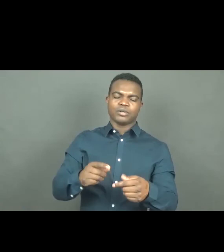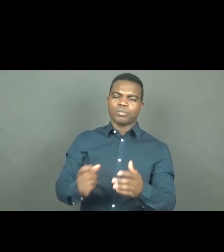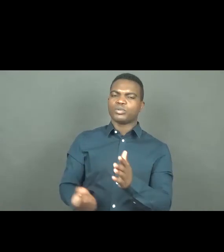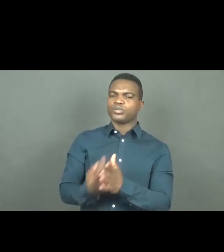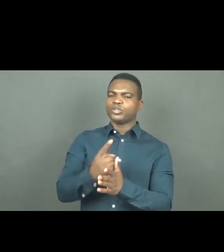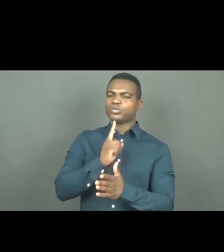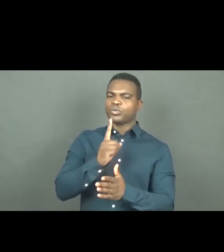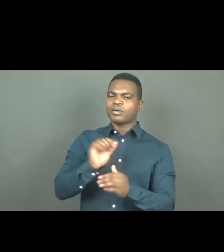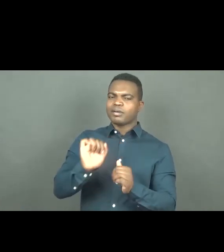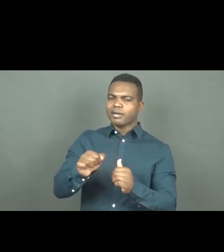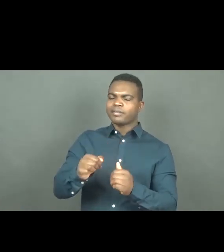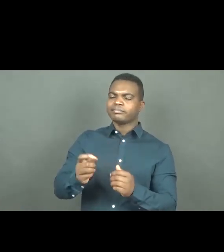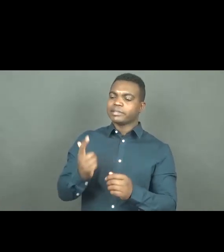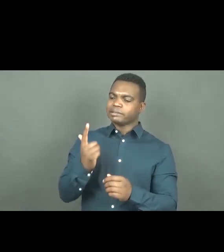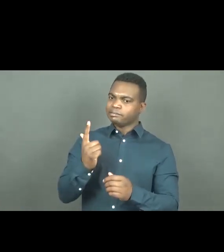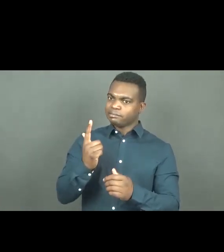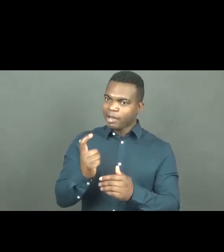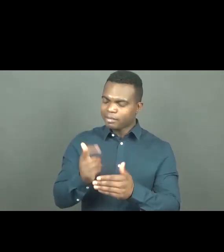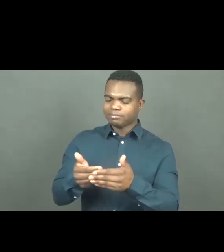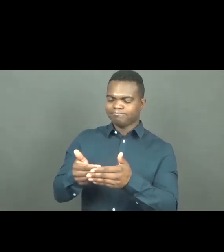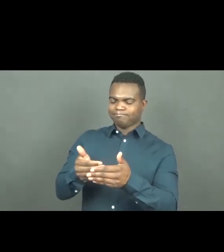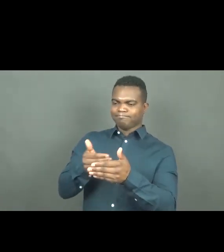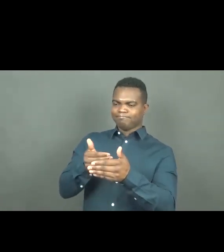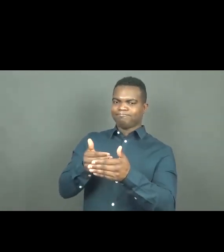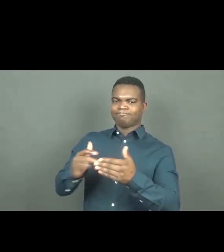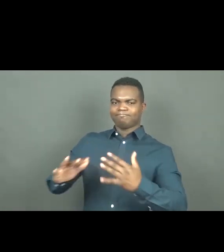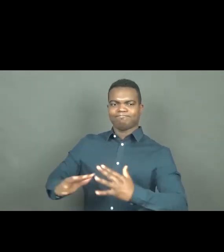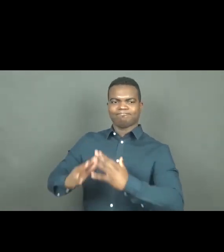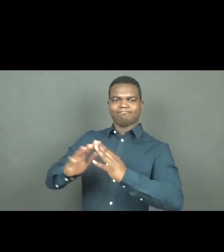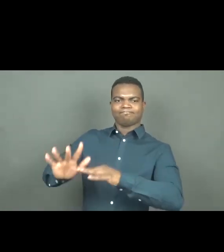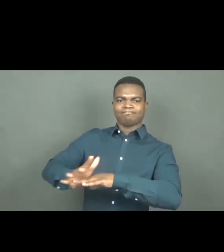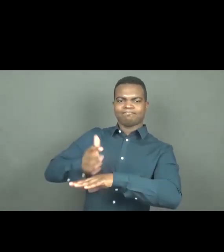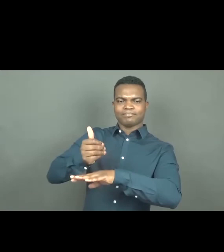both in terms of whether there is an objective to include persons with disabilities at the outset of